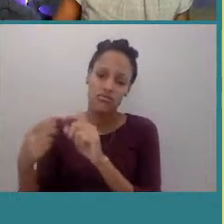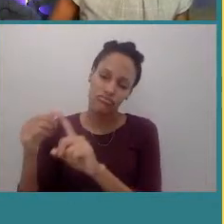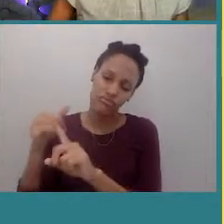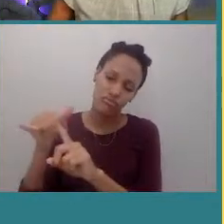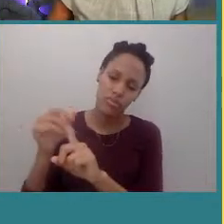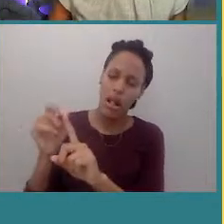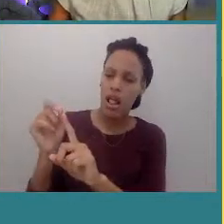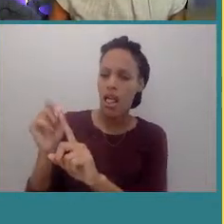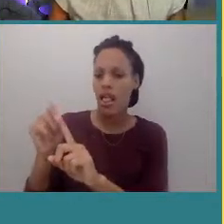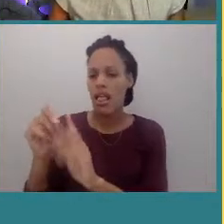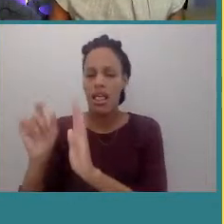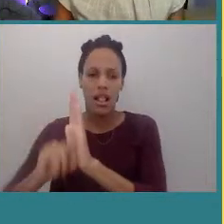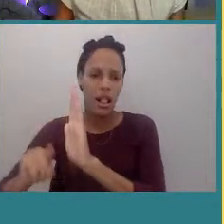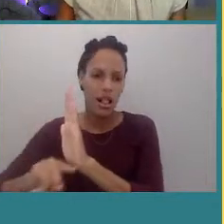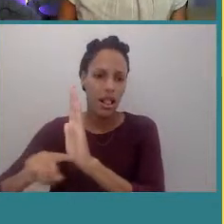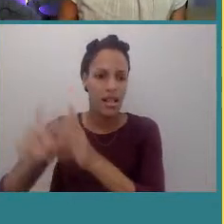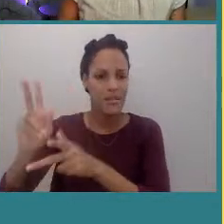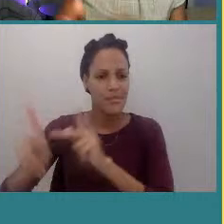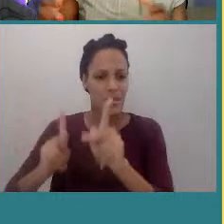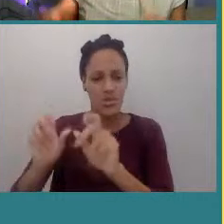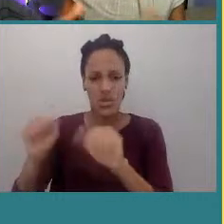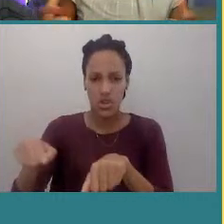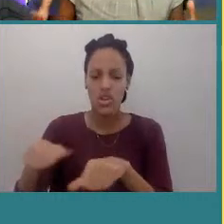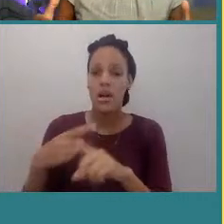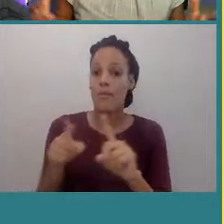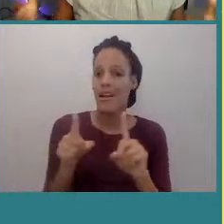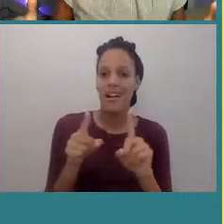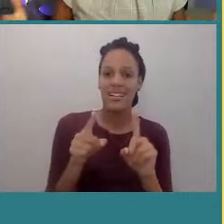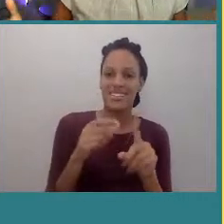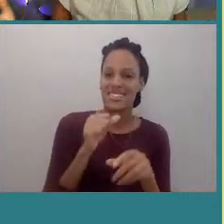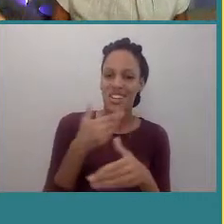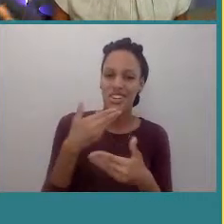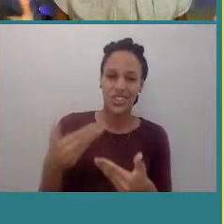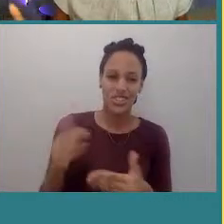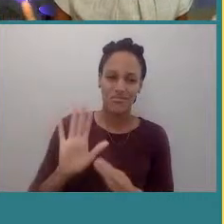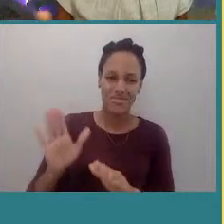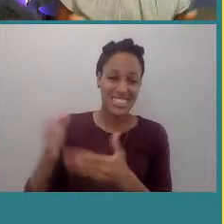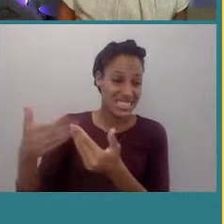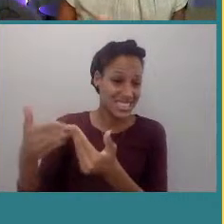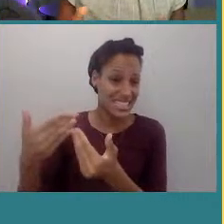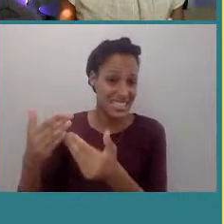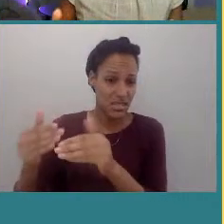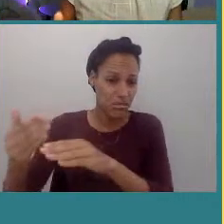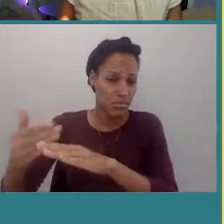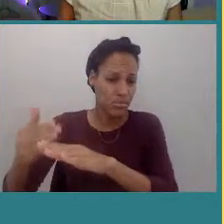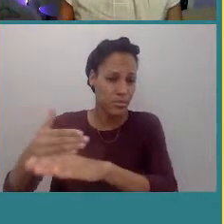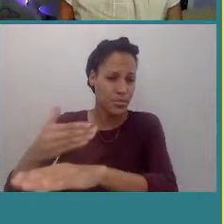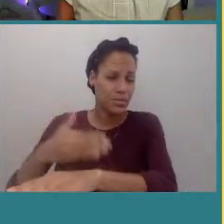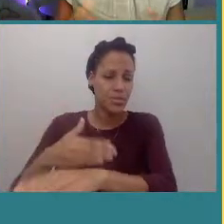just for provocative's sake, those are easy ways to get media coverage and visibility.